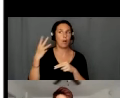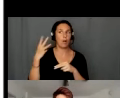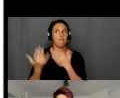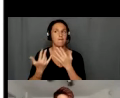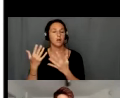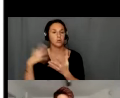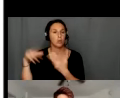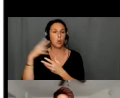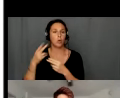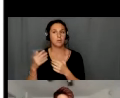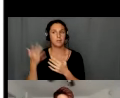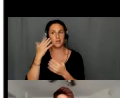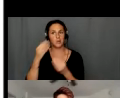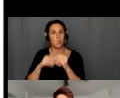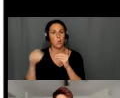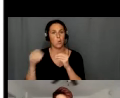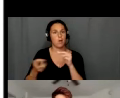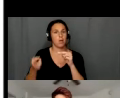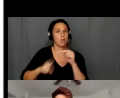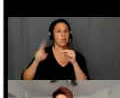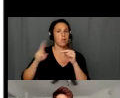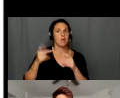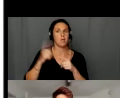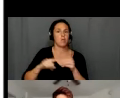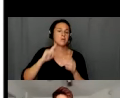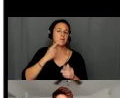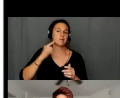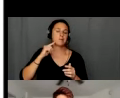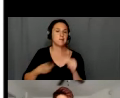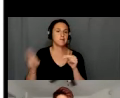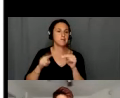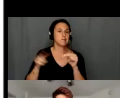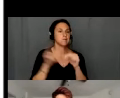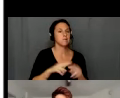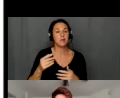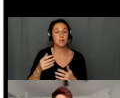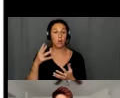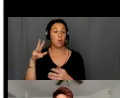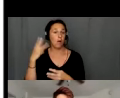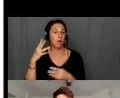become more frequent and intense and wildfire smoke has led to high Pm.